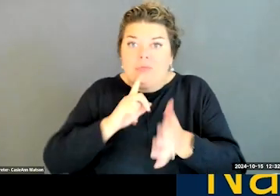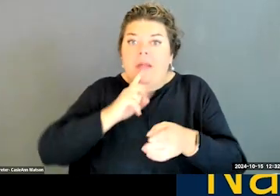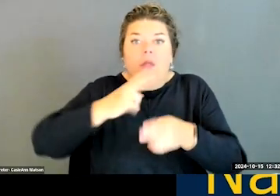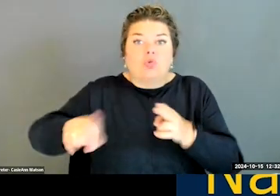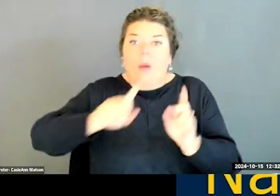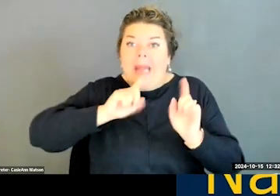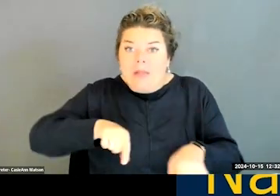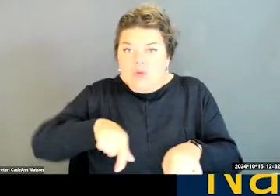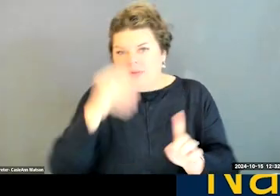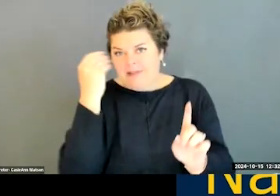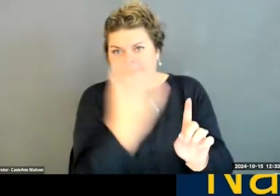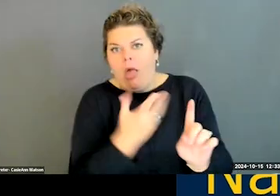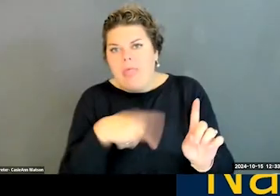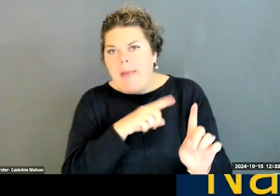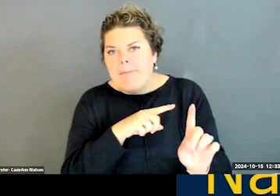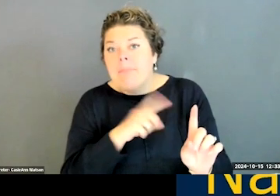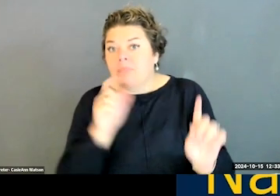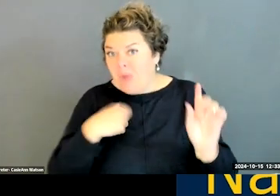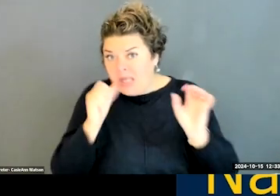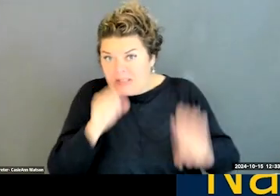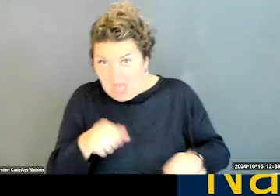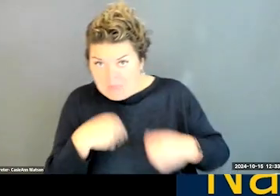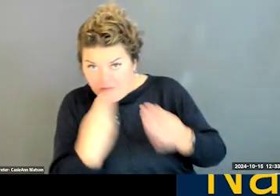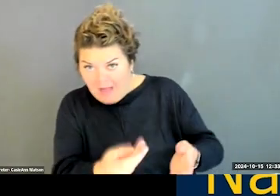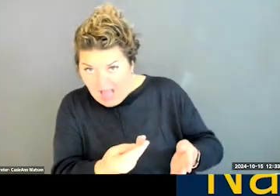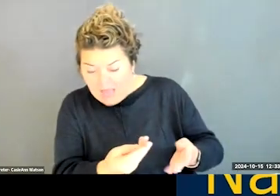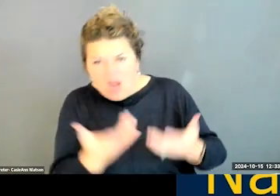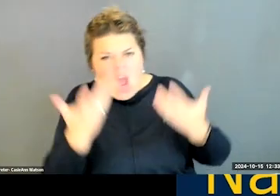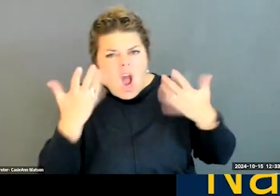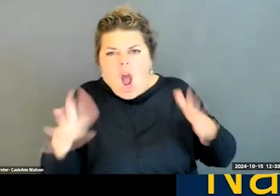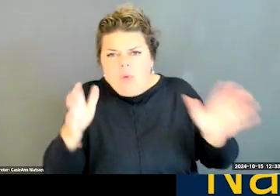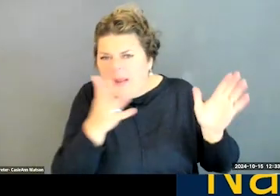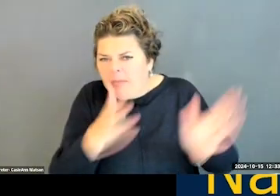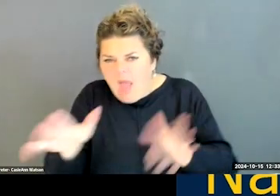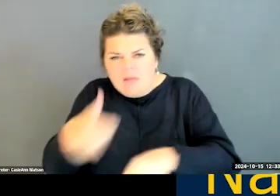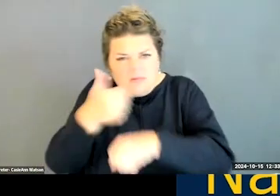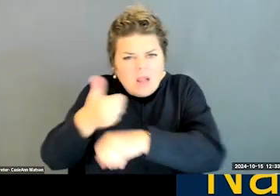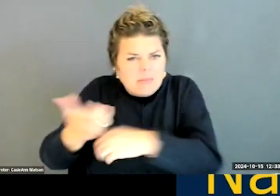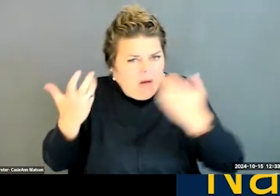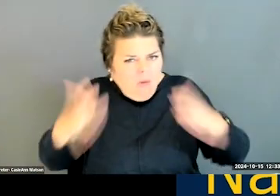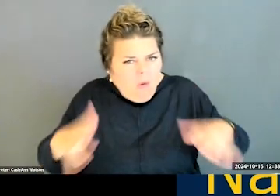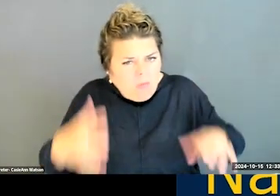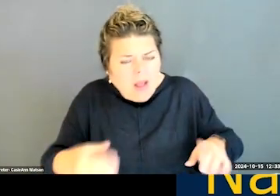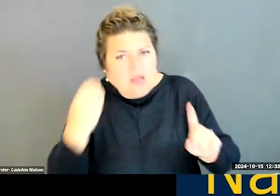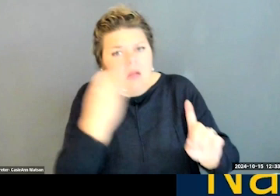let them know what you can provide and are already planning to provide, and then let them know who to contact